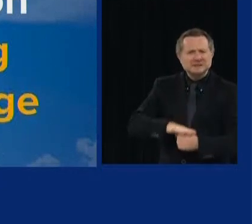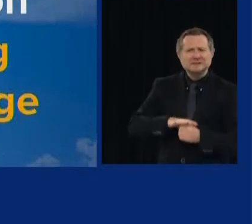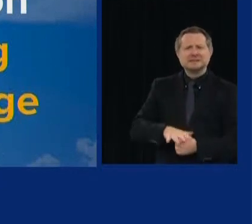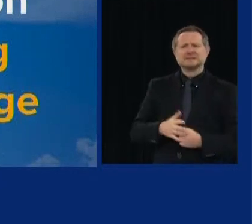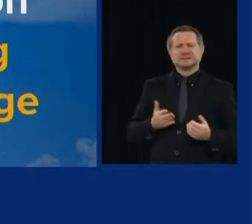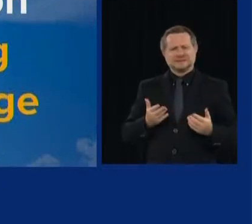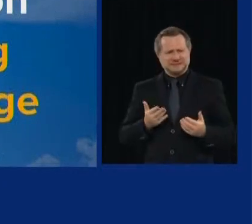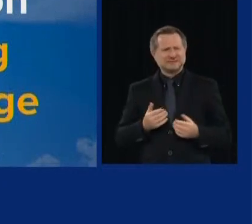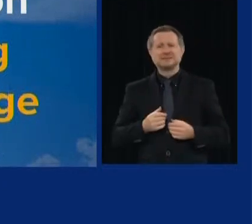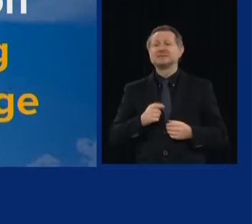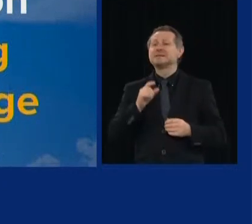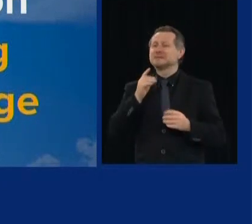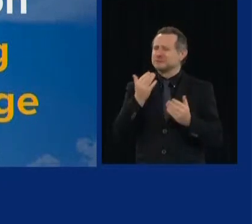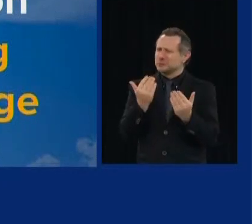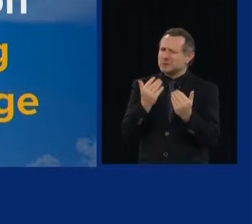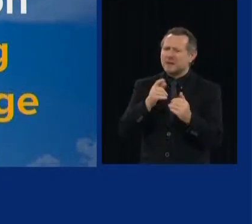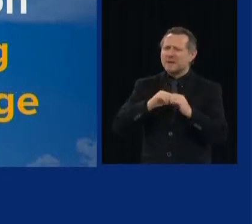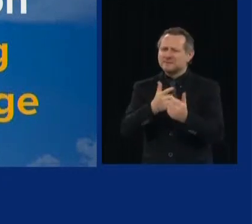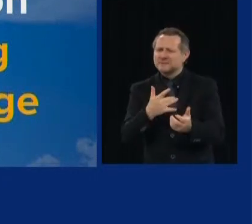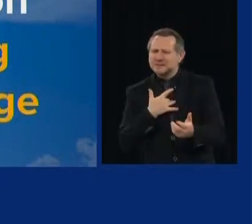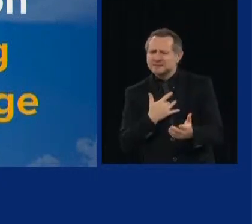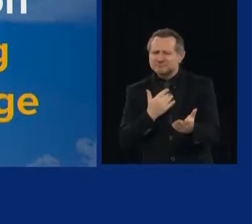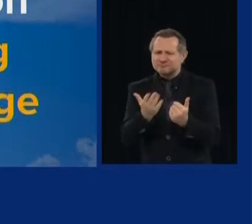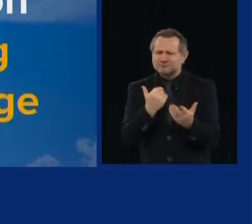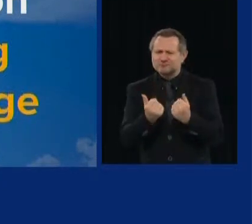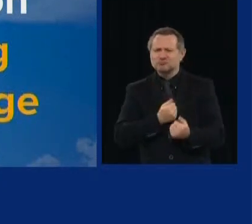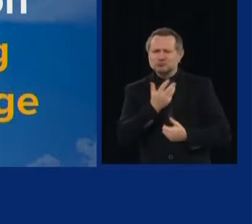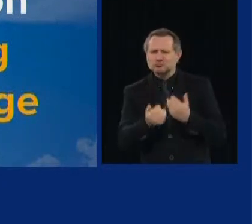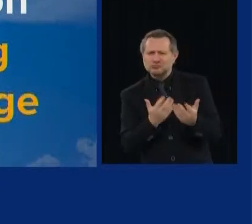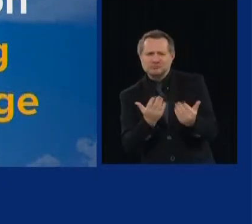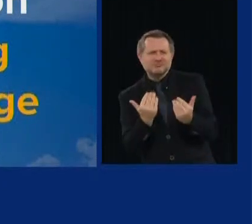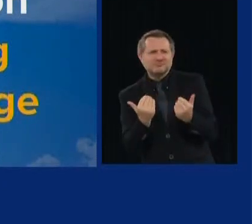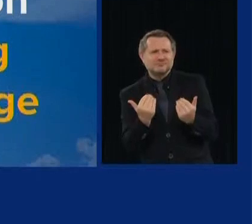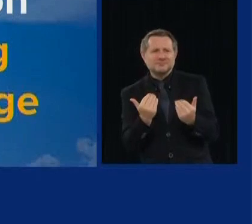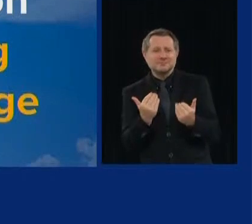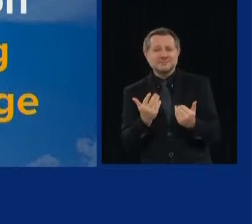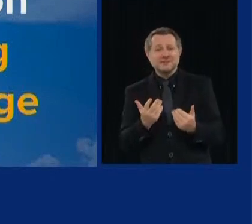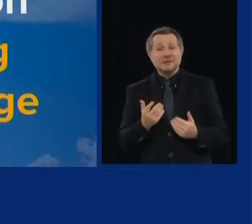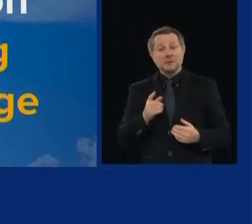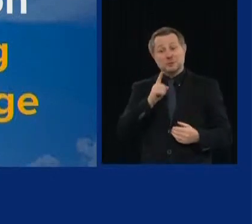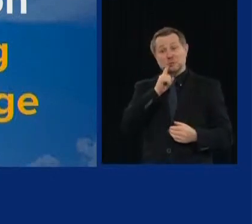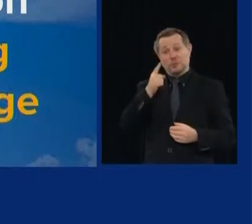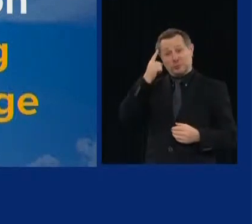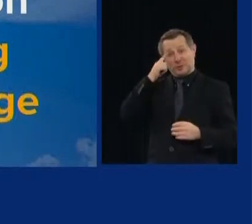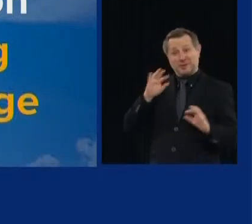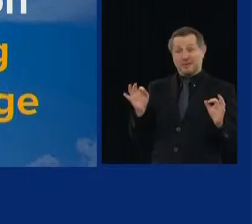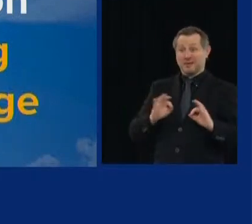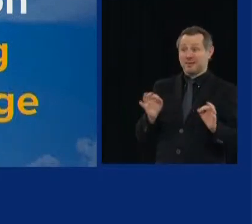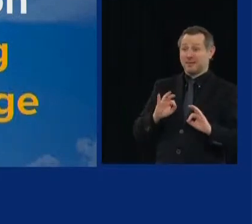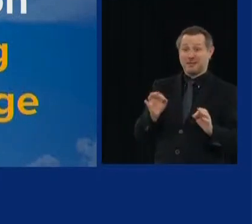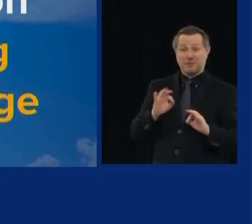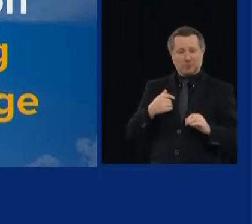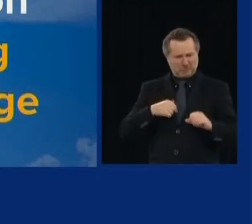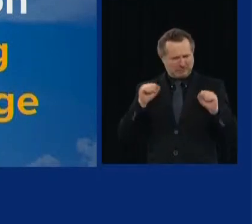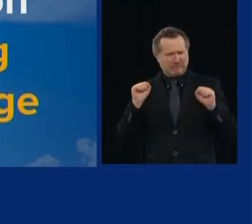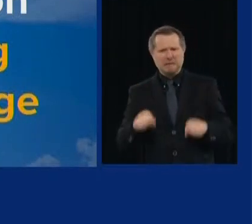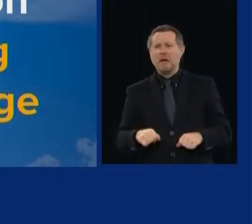I WANT YOU TO UNDERSTAND HOW I FEEL AND THE STRESS I FEEL AND